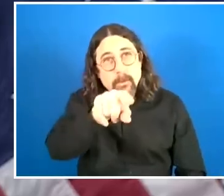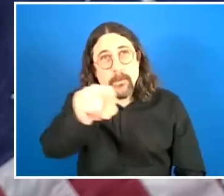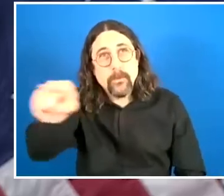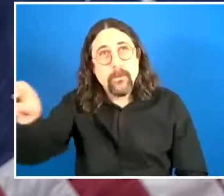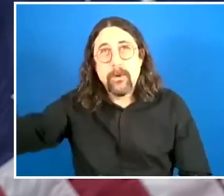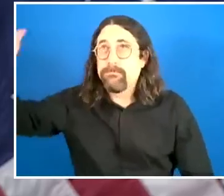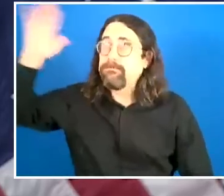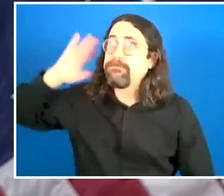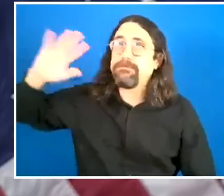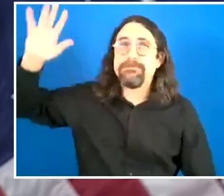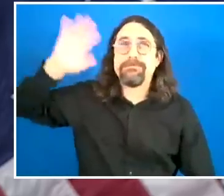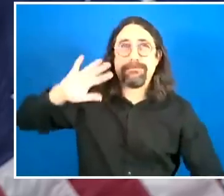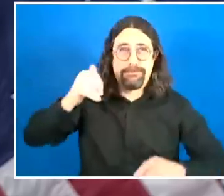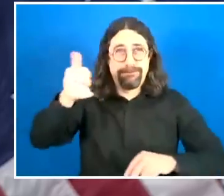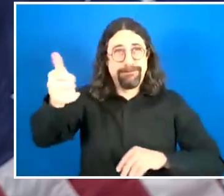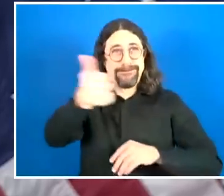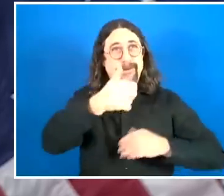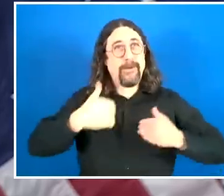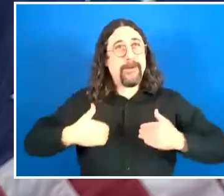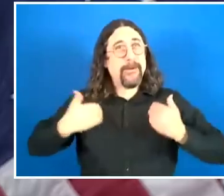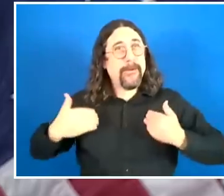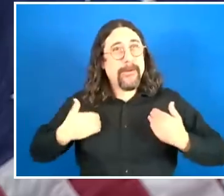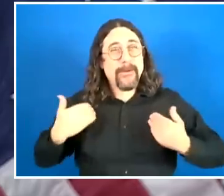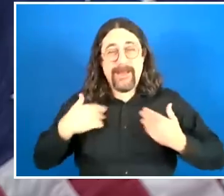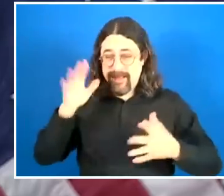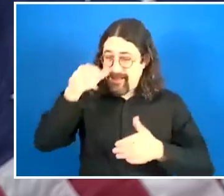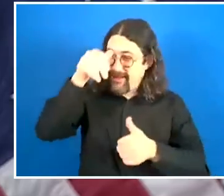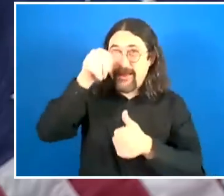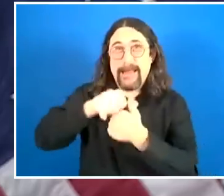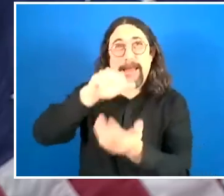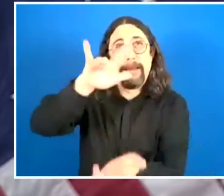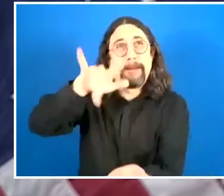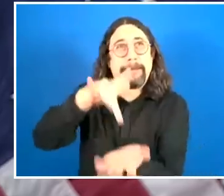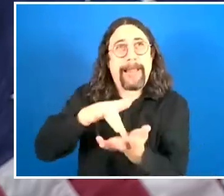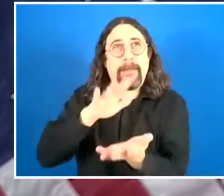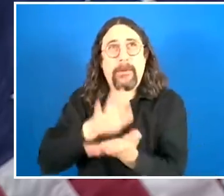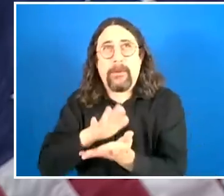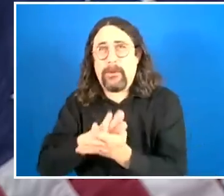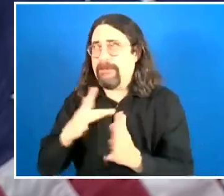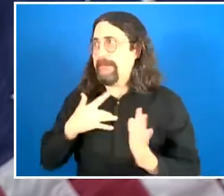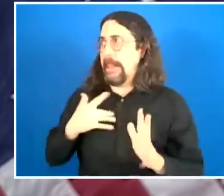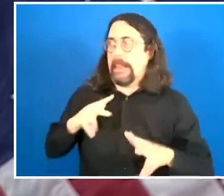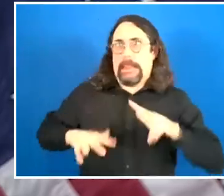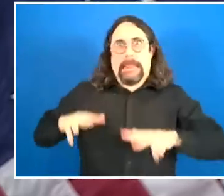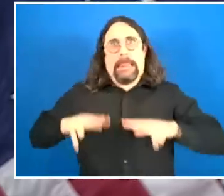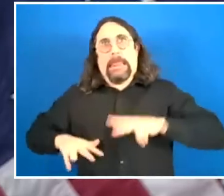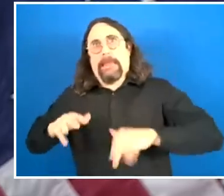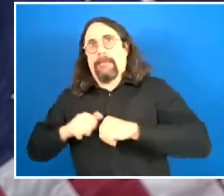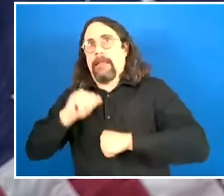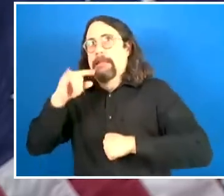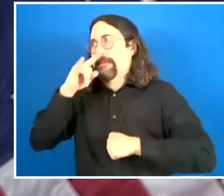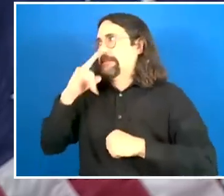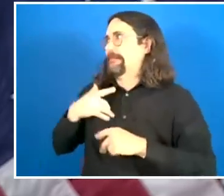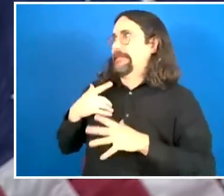REALLY CONFUSING MIDDLE SCHOOL YEARS, ALL THE CHALLENGES OF HIGH SCHOOL. I THINK EVERY